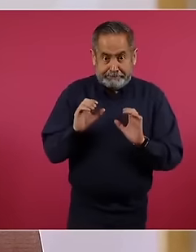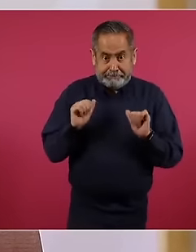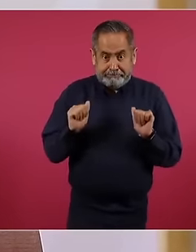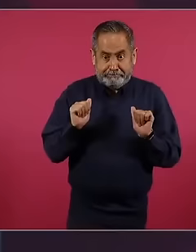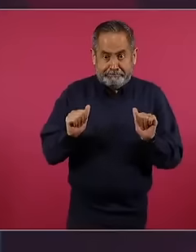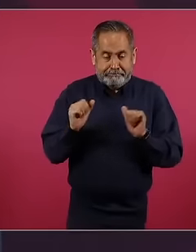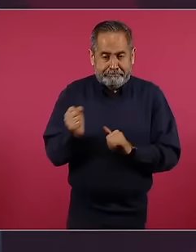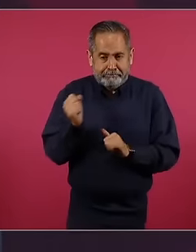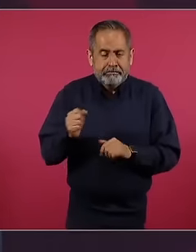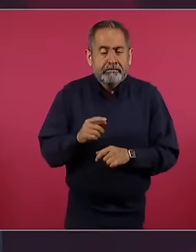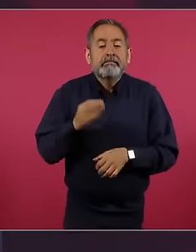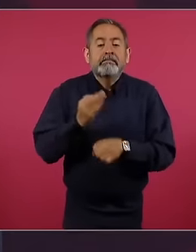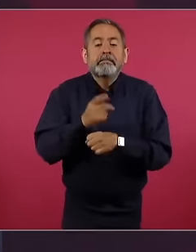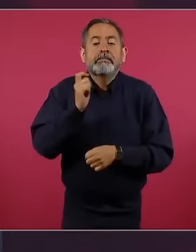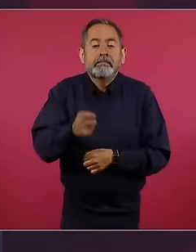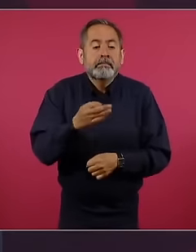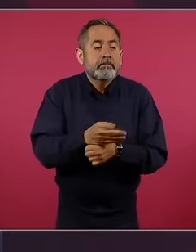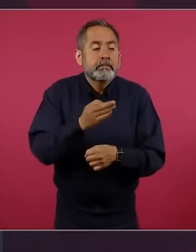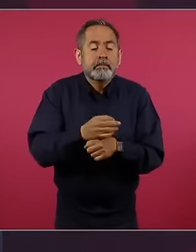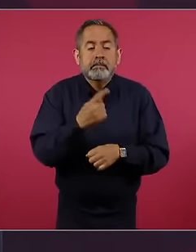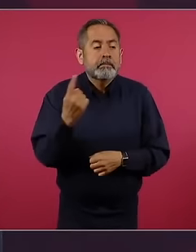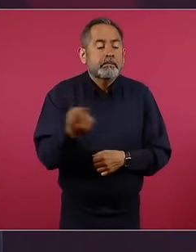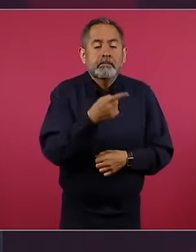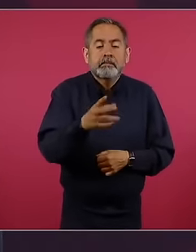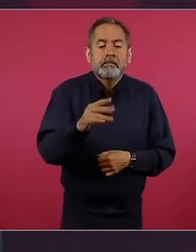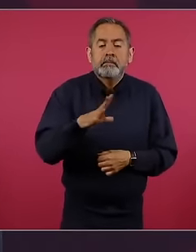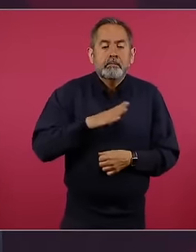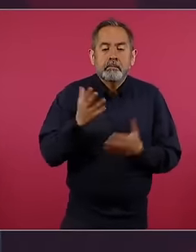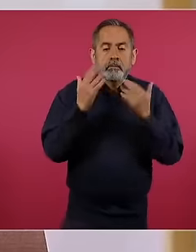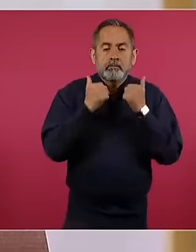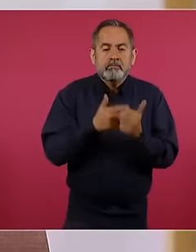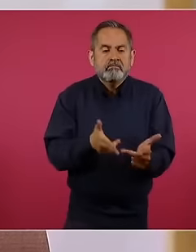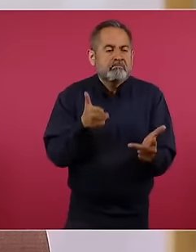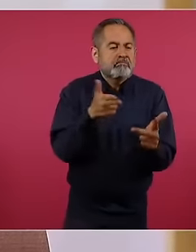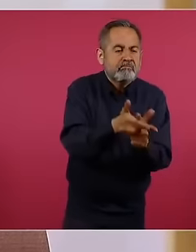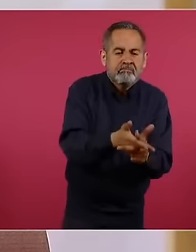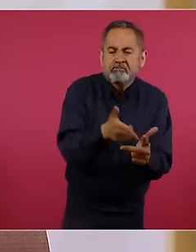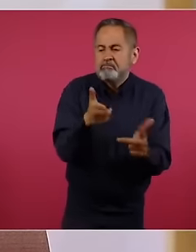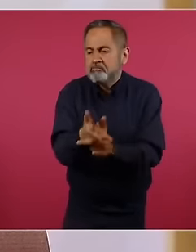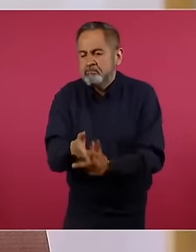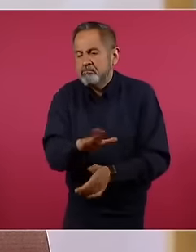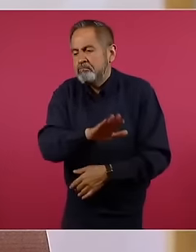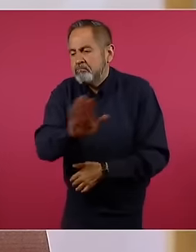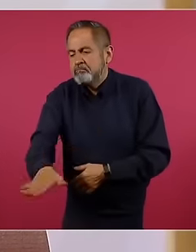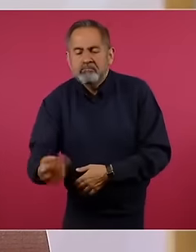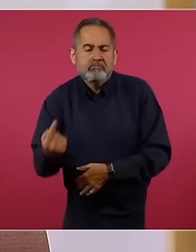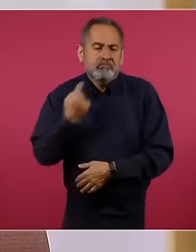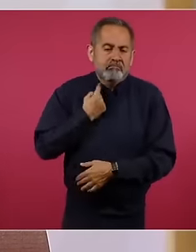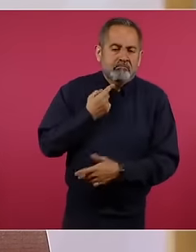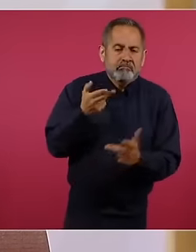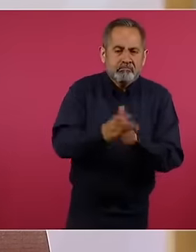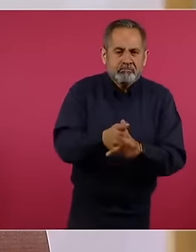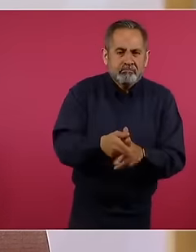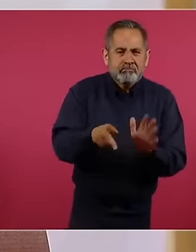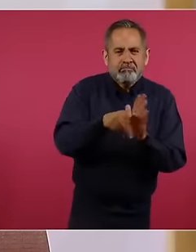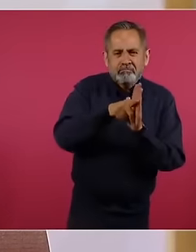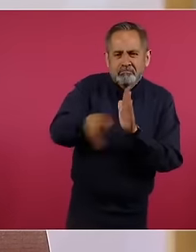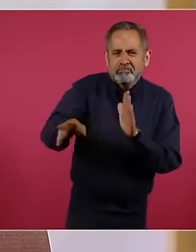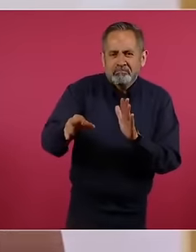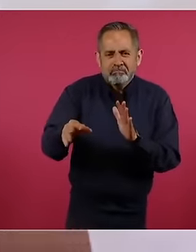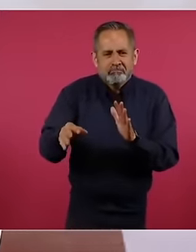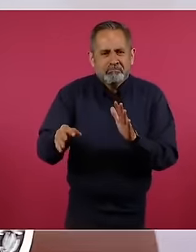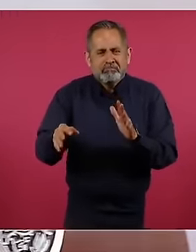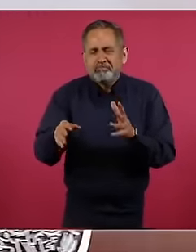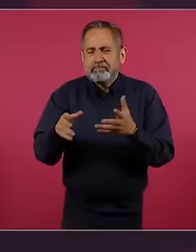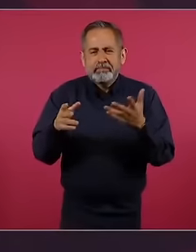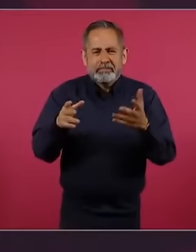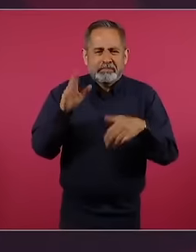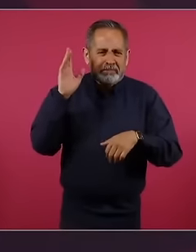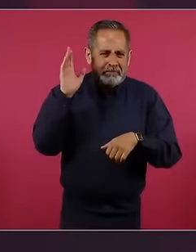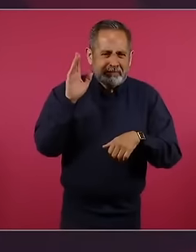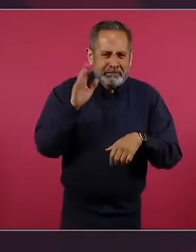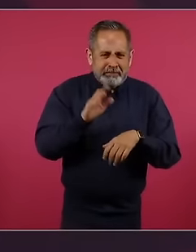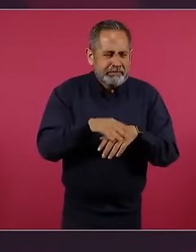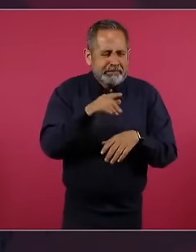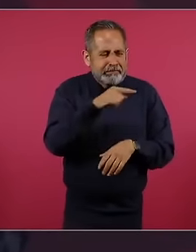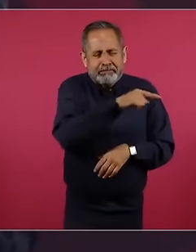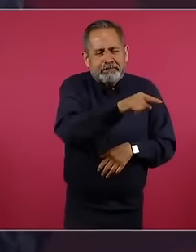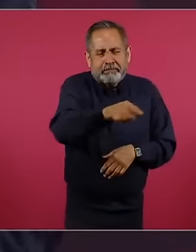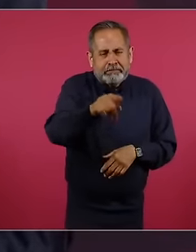had murders of journalists. Beyond